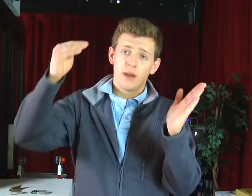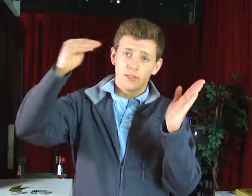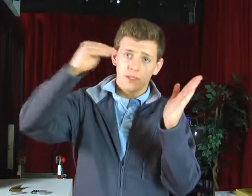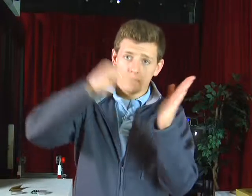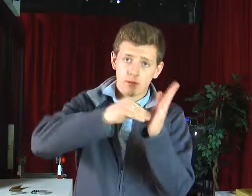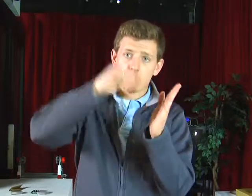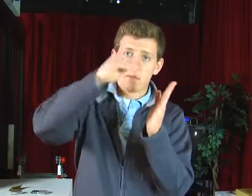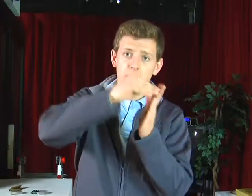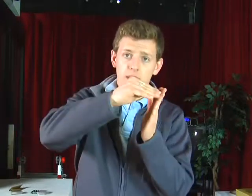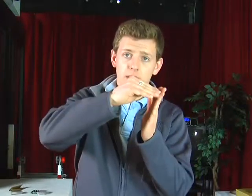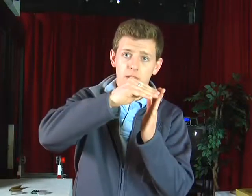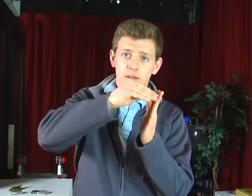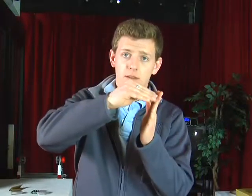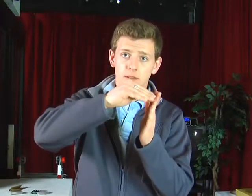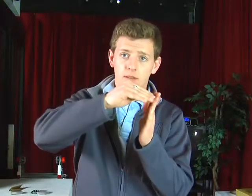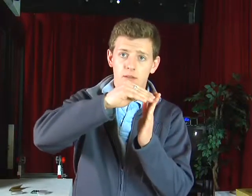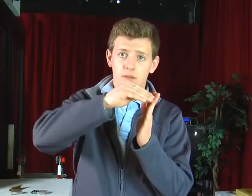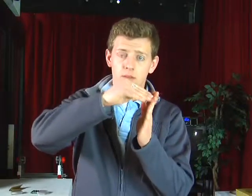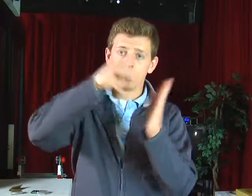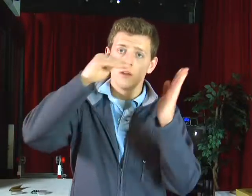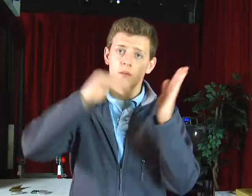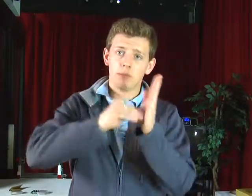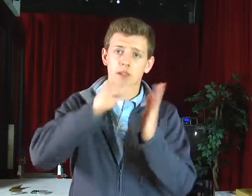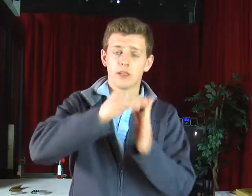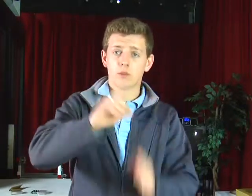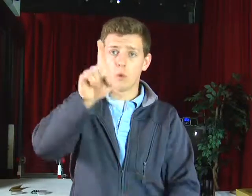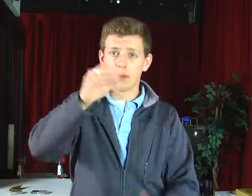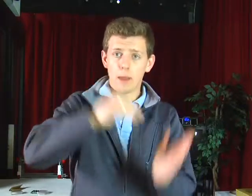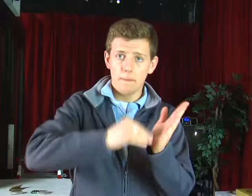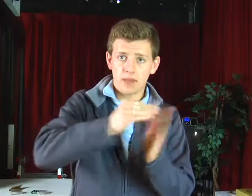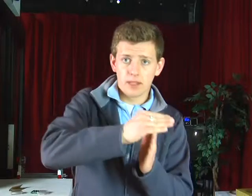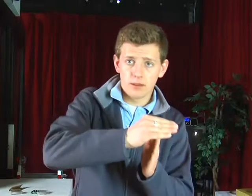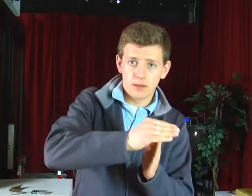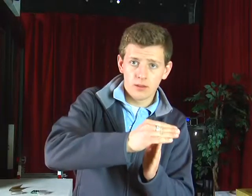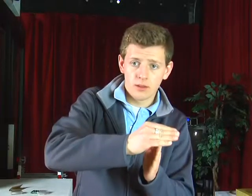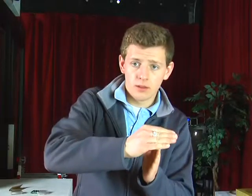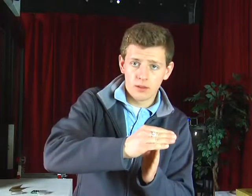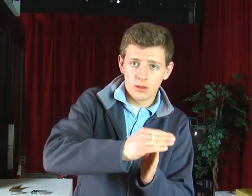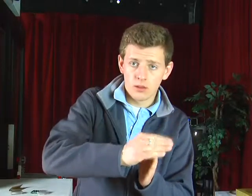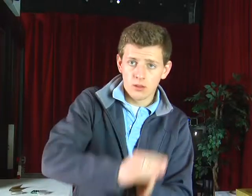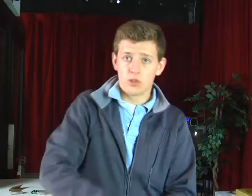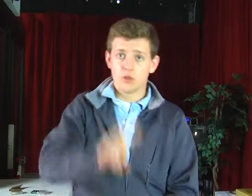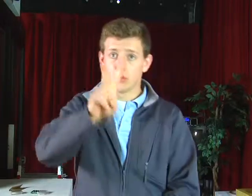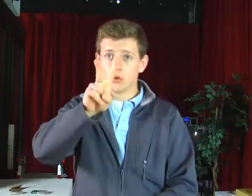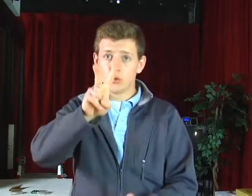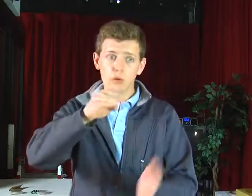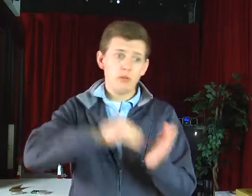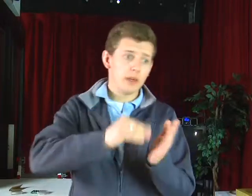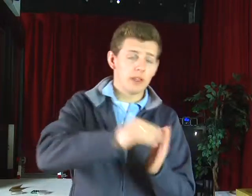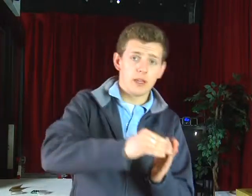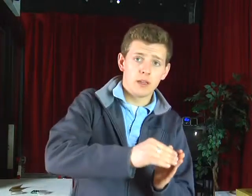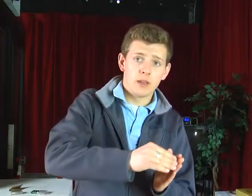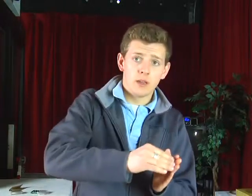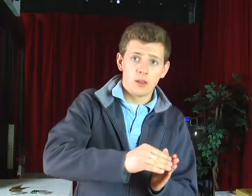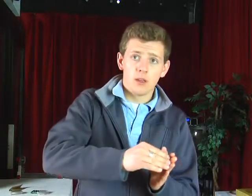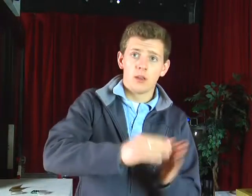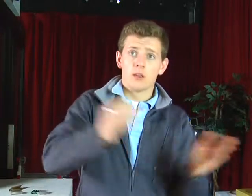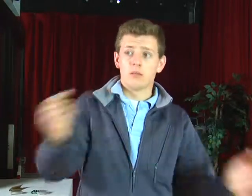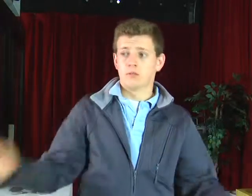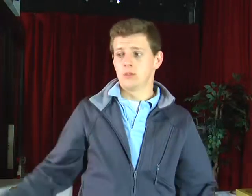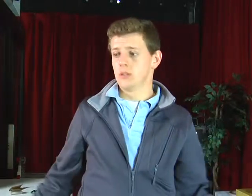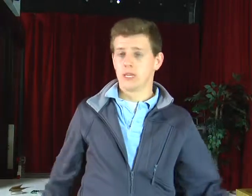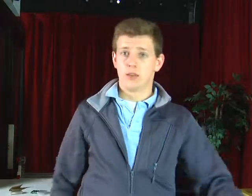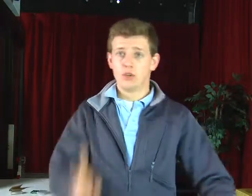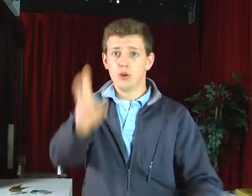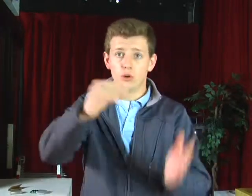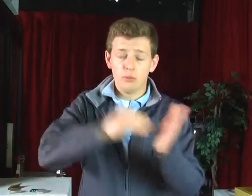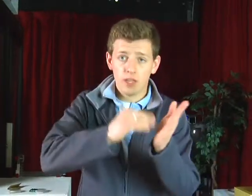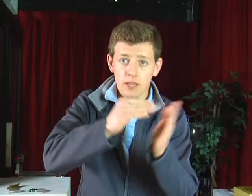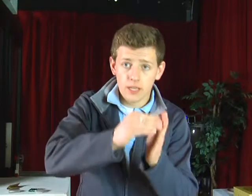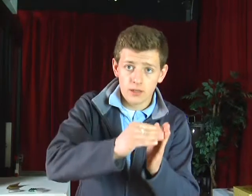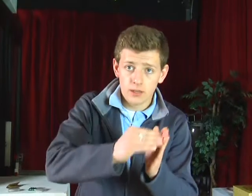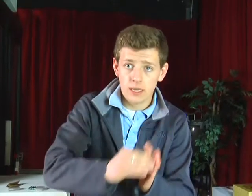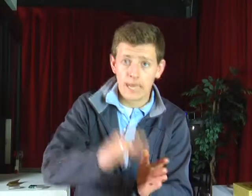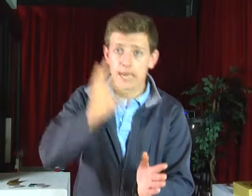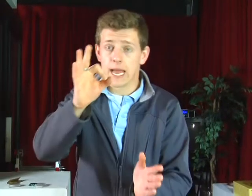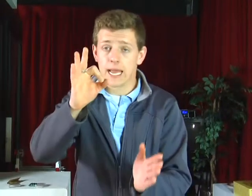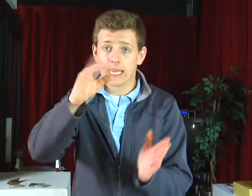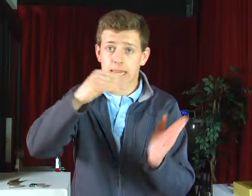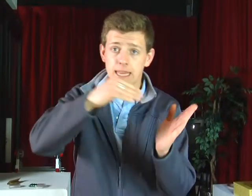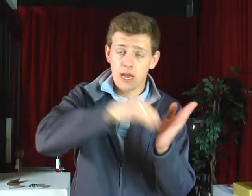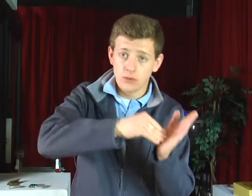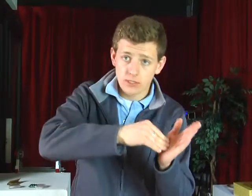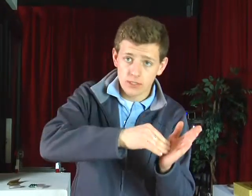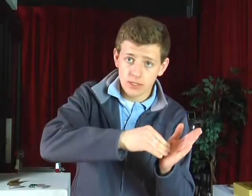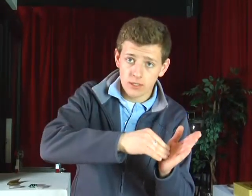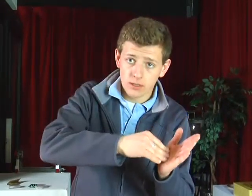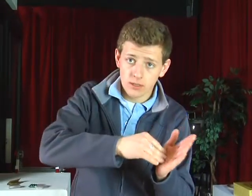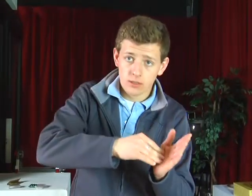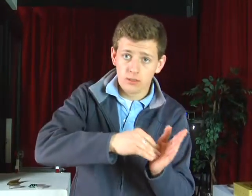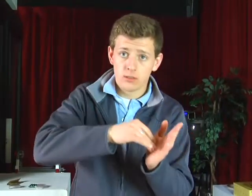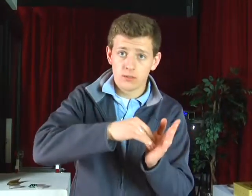you bounce it million--million. One million. So two million. So million, nine thousand